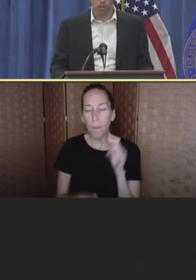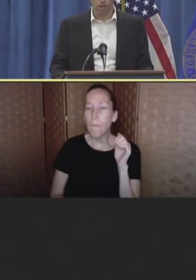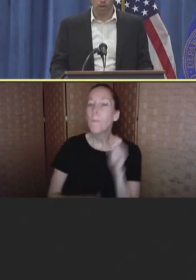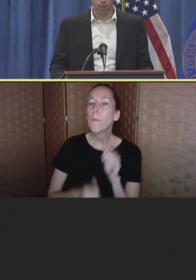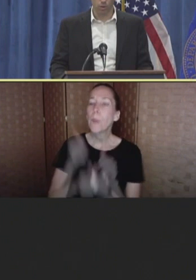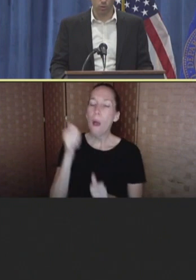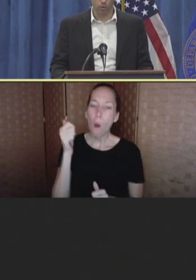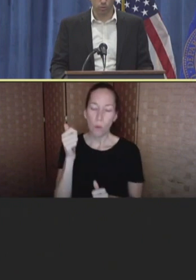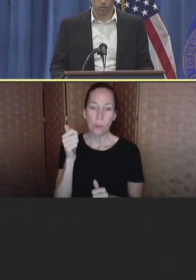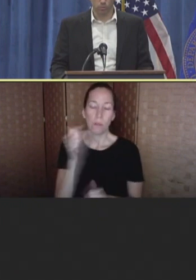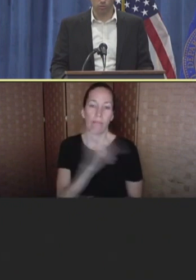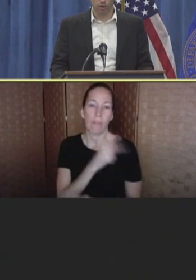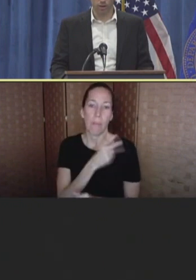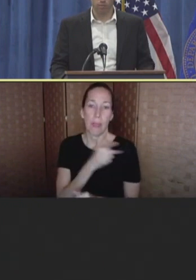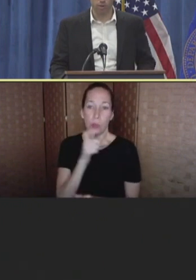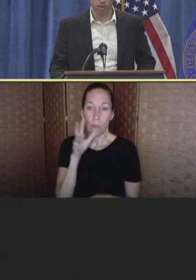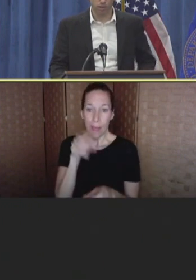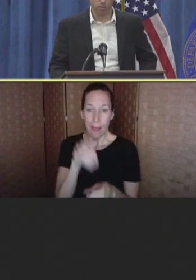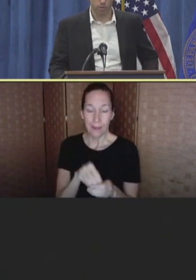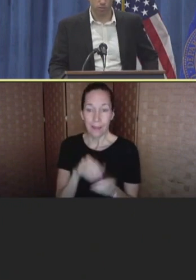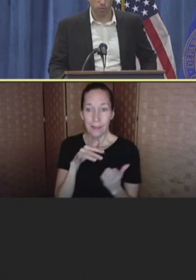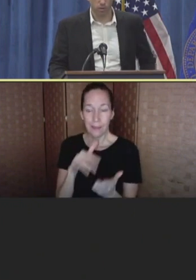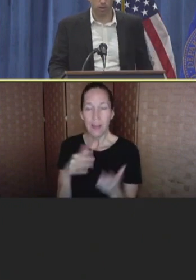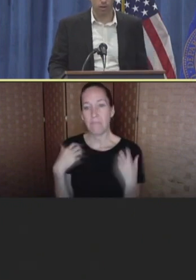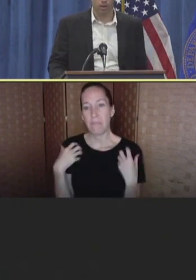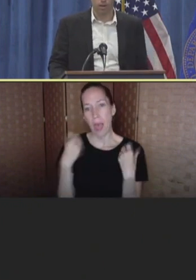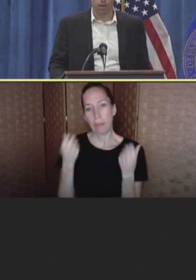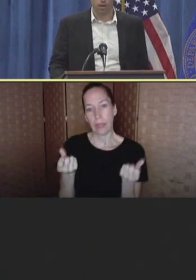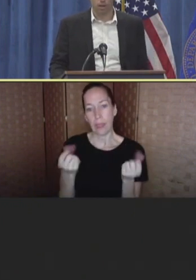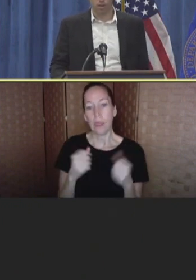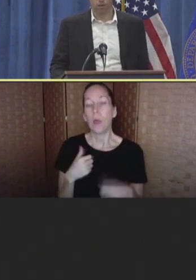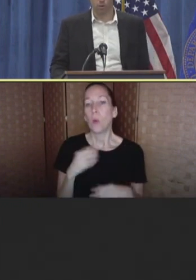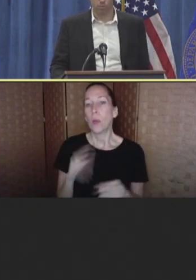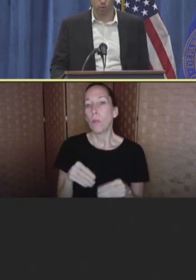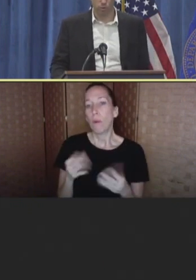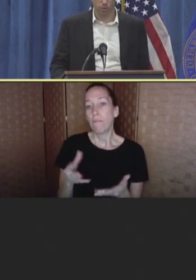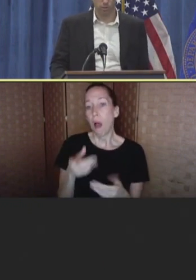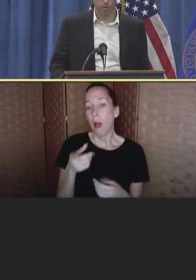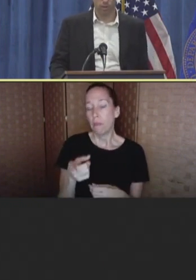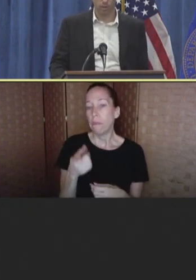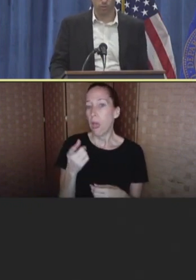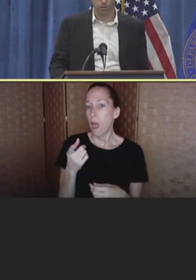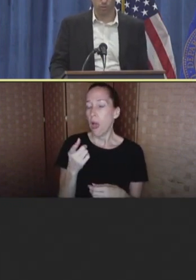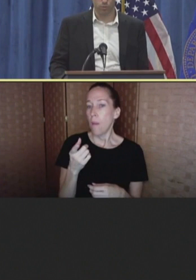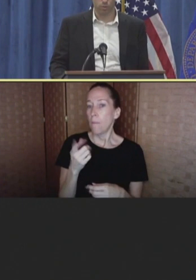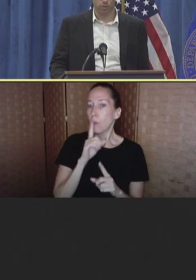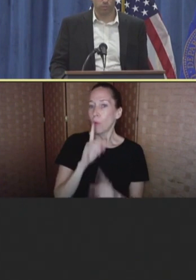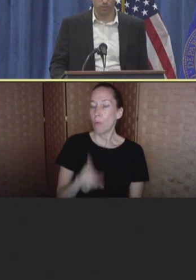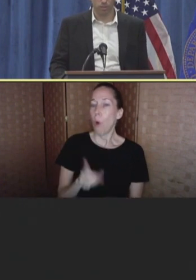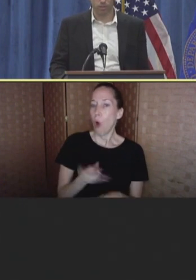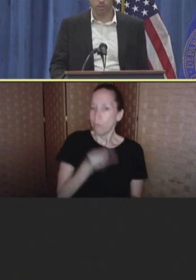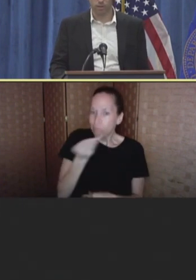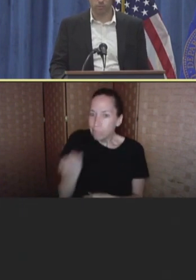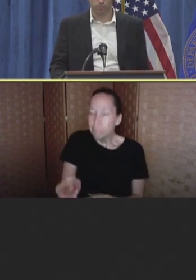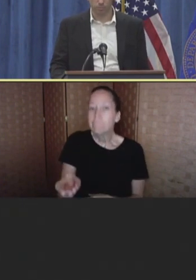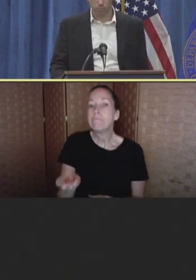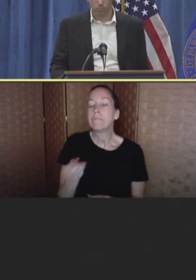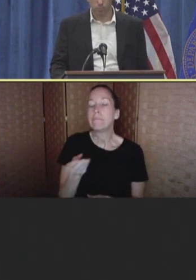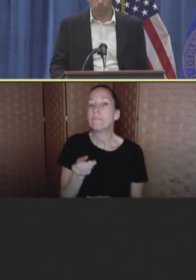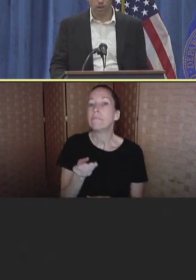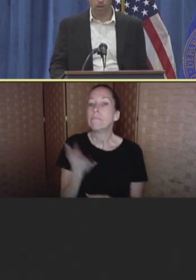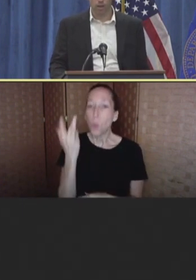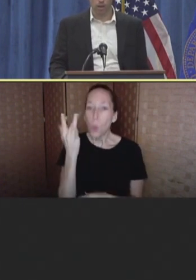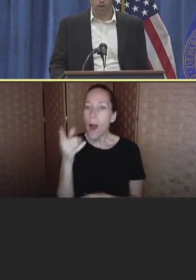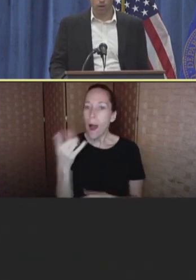And we also provide them a personal report in order to participate in the study.